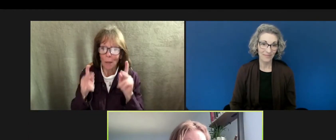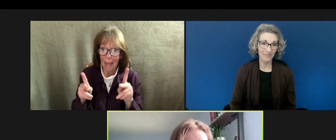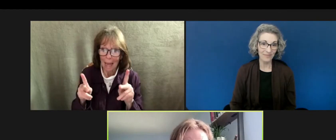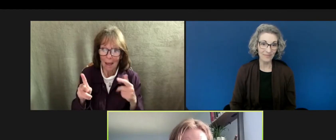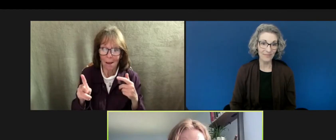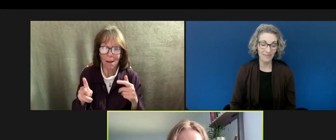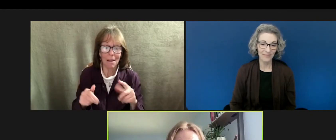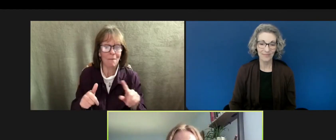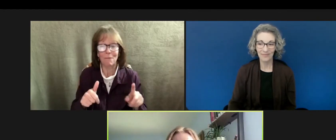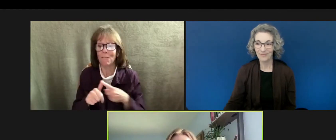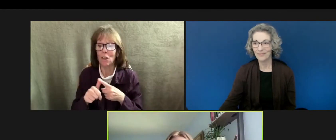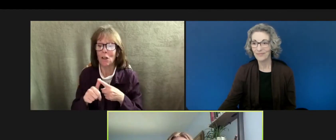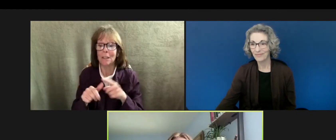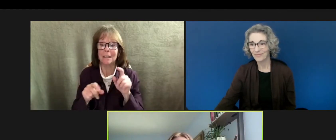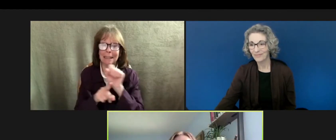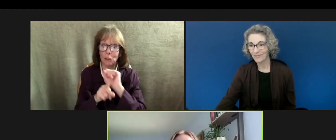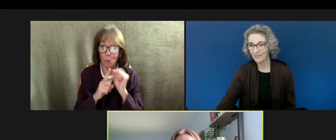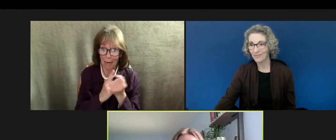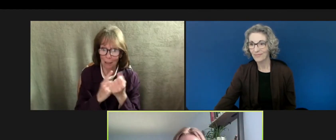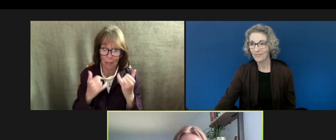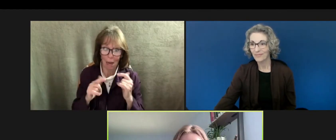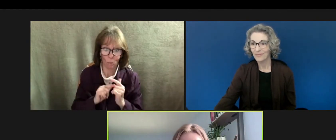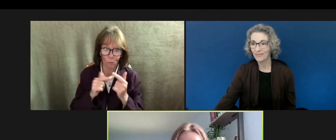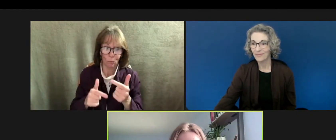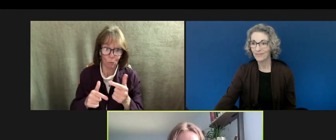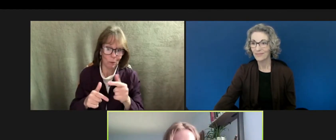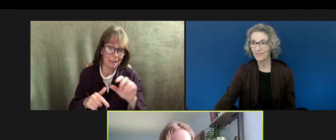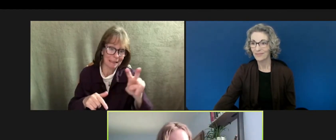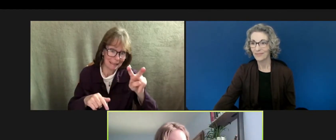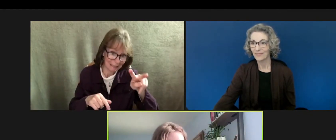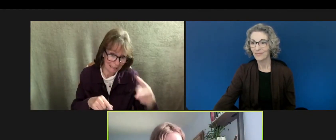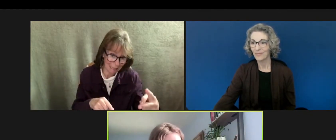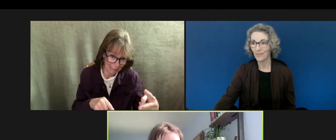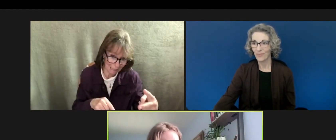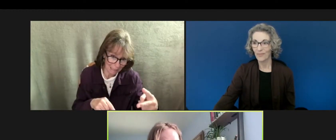we're moving on from our first scenario to our second scene now. Take a breath.